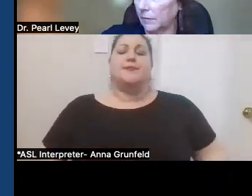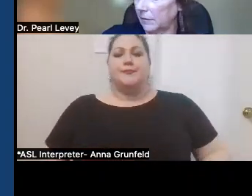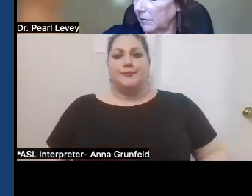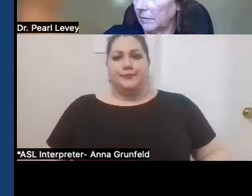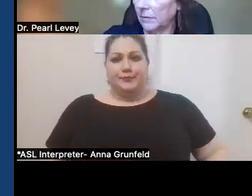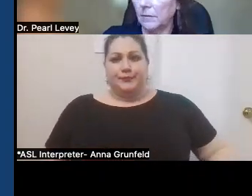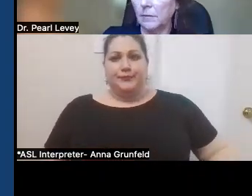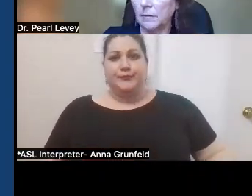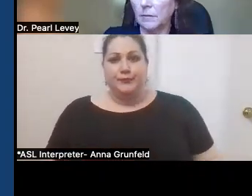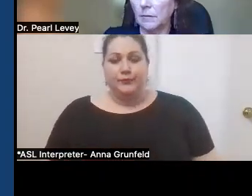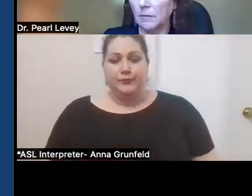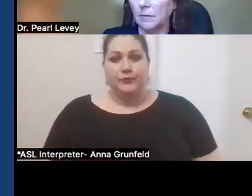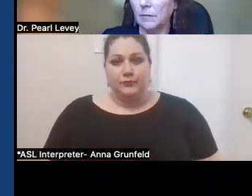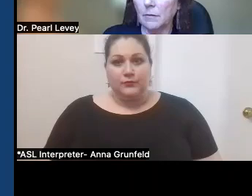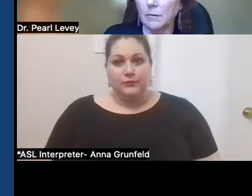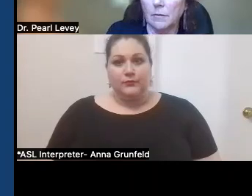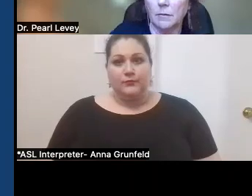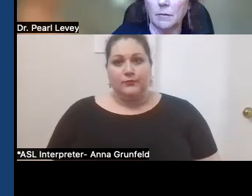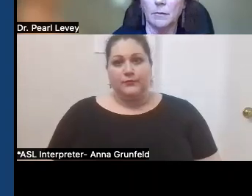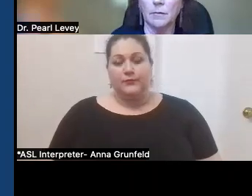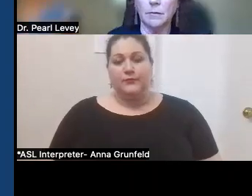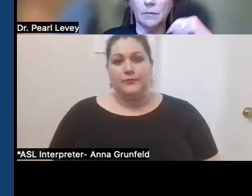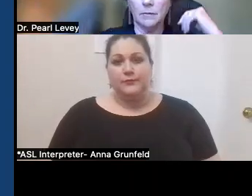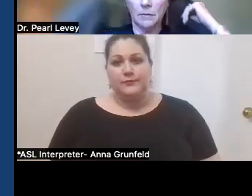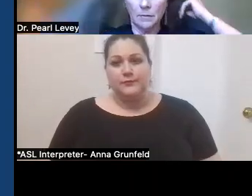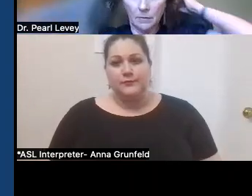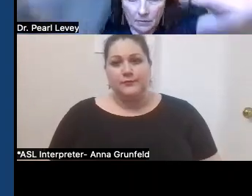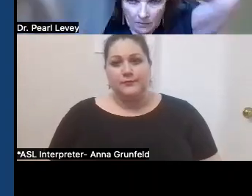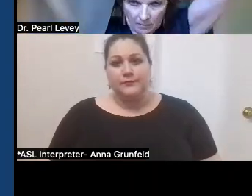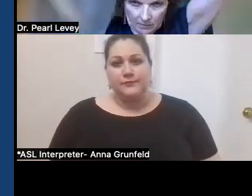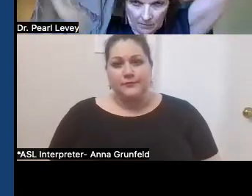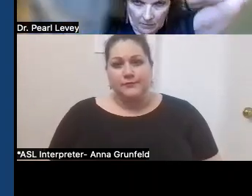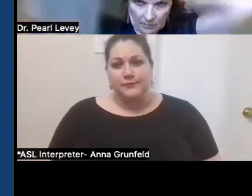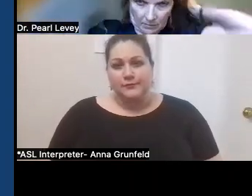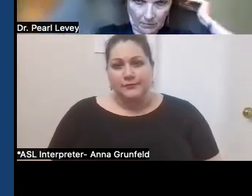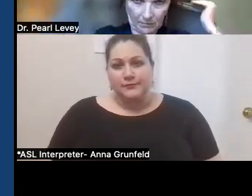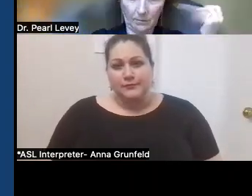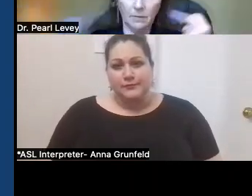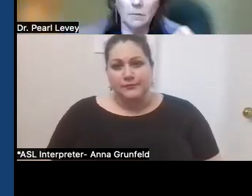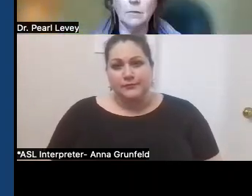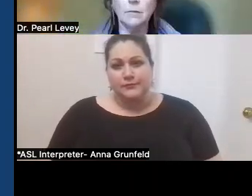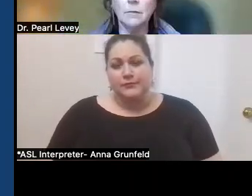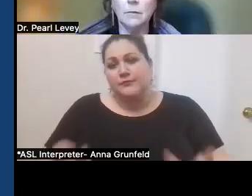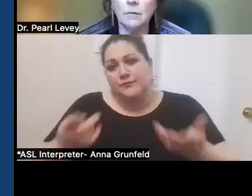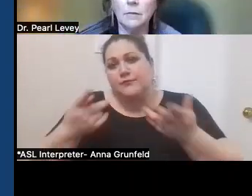and, and, and it crosses the trust threshold of misconduct and then we would go with that root.